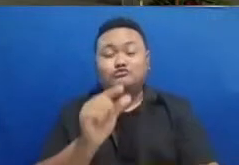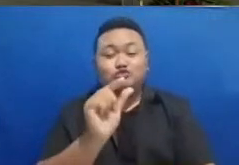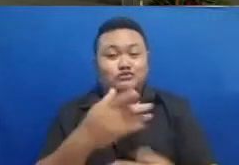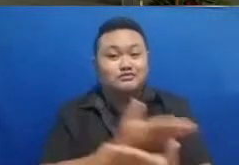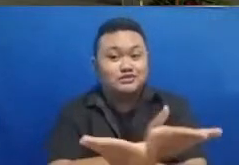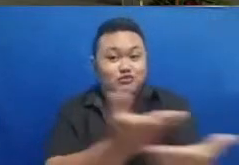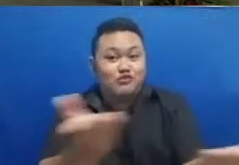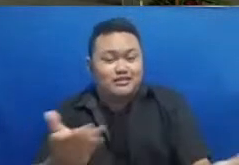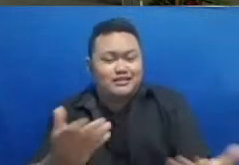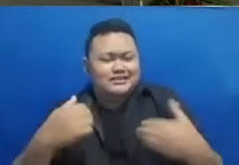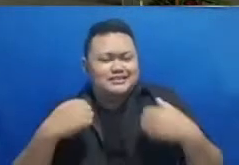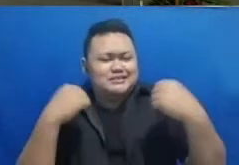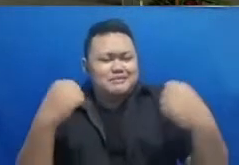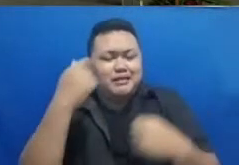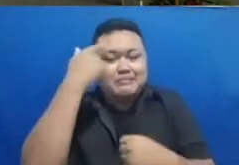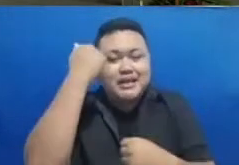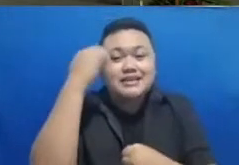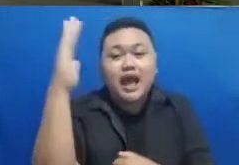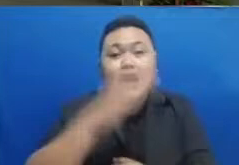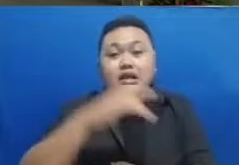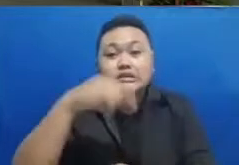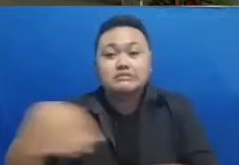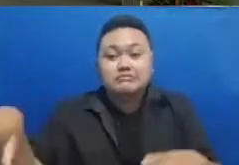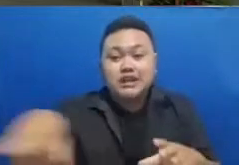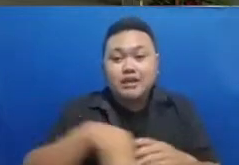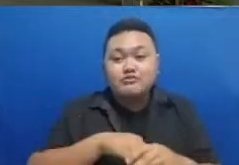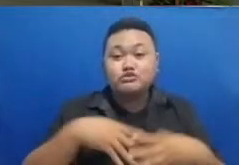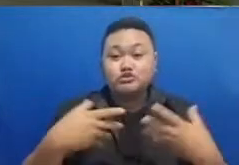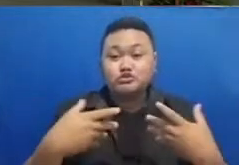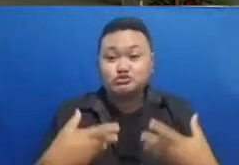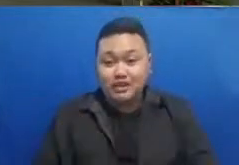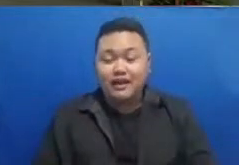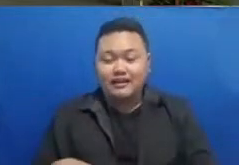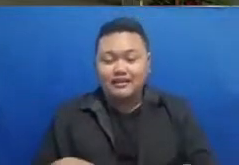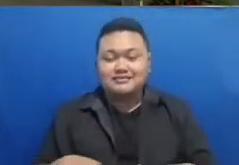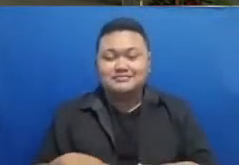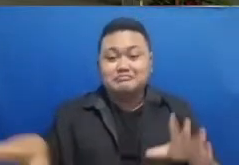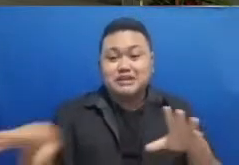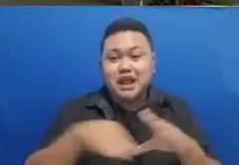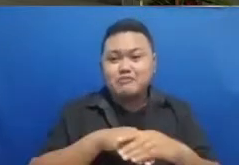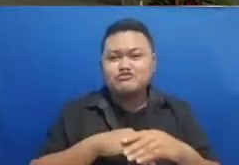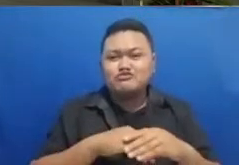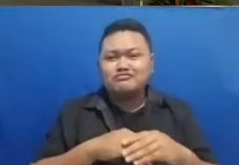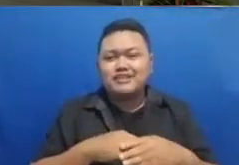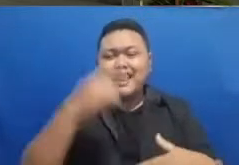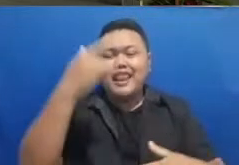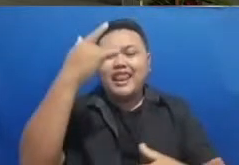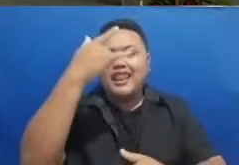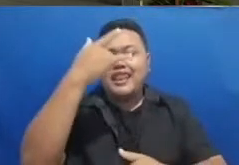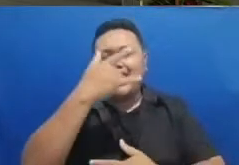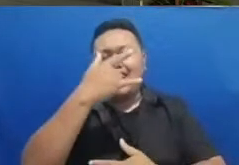who have joined us today for a live live webinar. I remind you that today